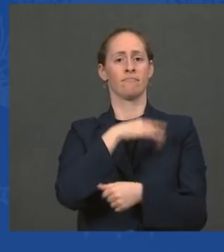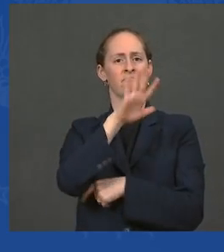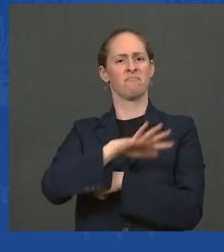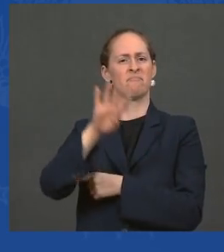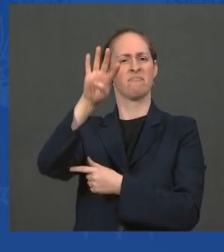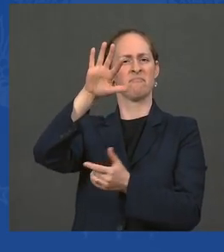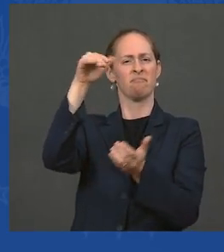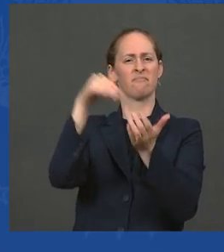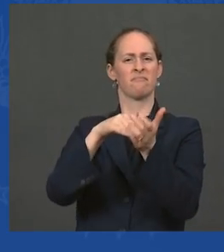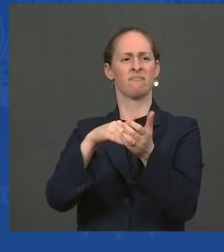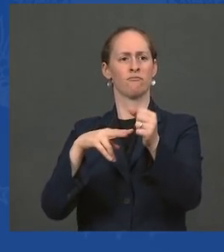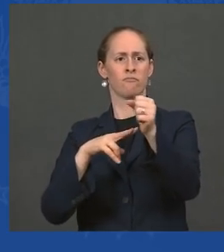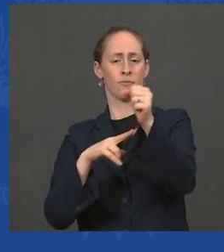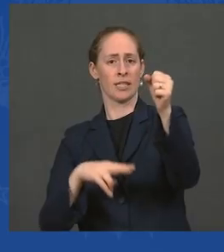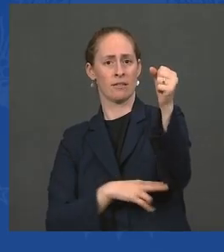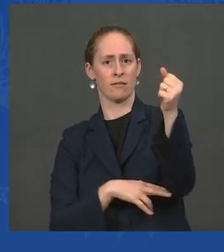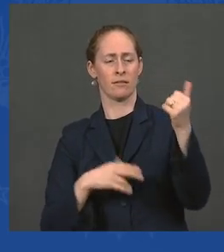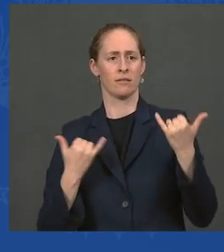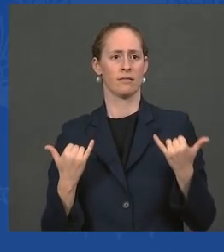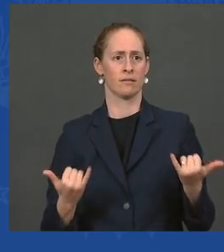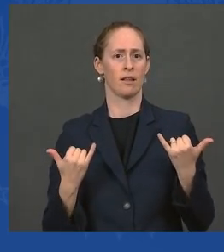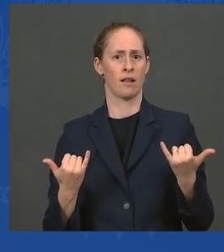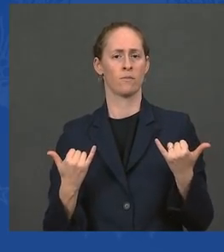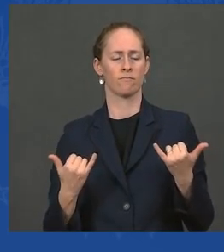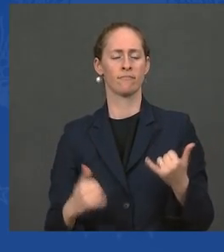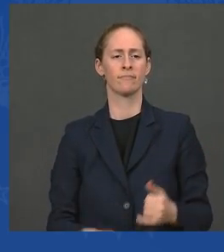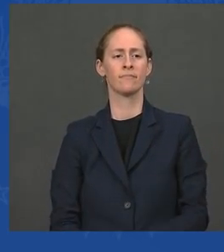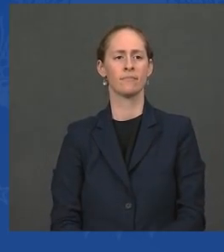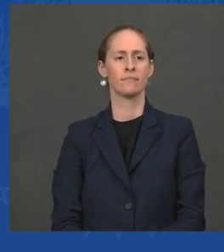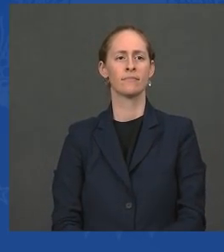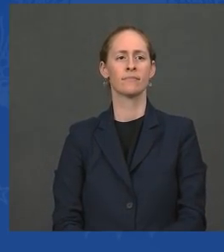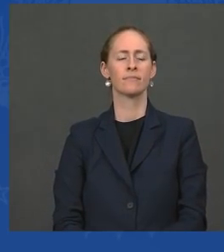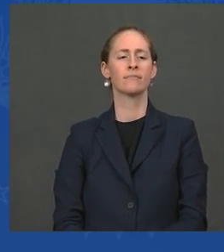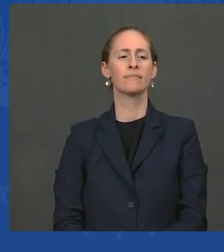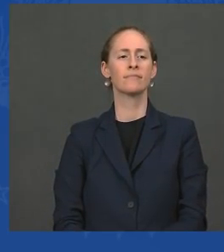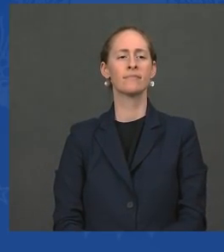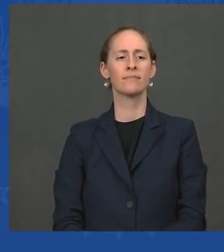45,000 -- a significant portion that are ready to fall.